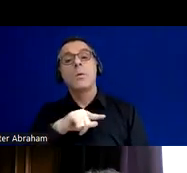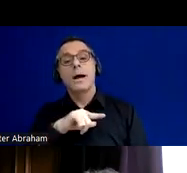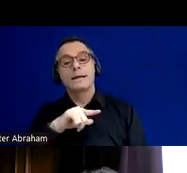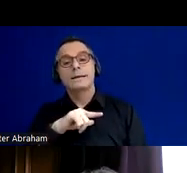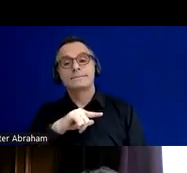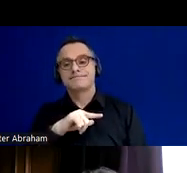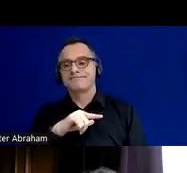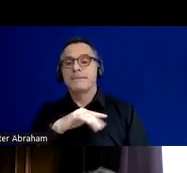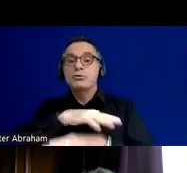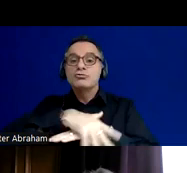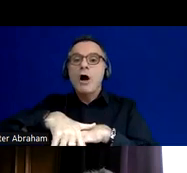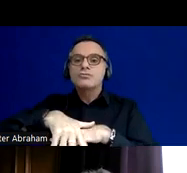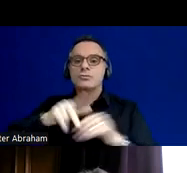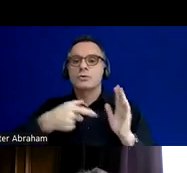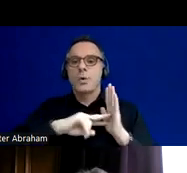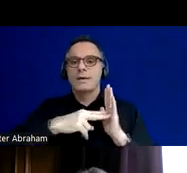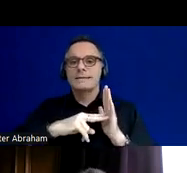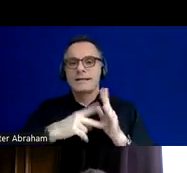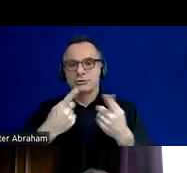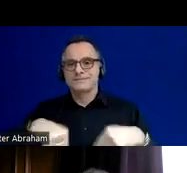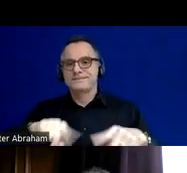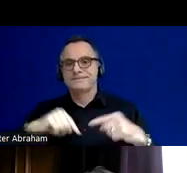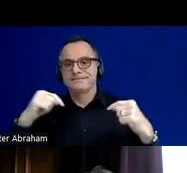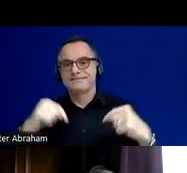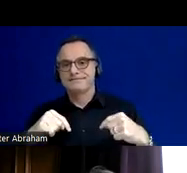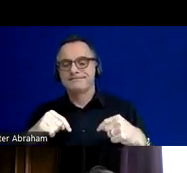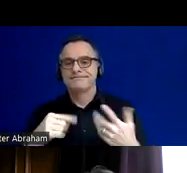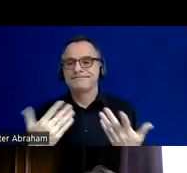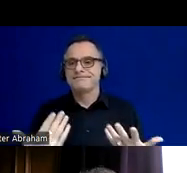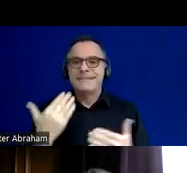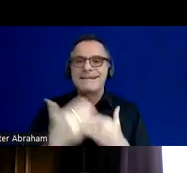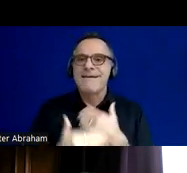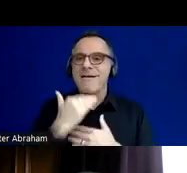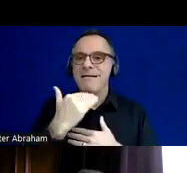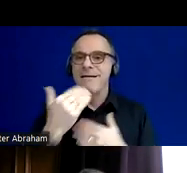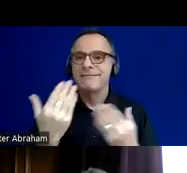Grassroots organization, we've always been short of resources. We're now in the position where we